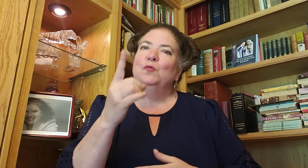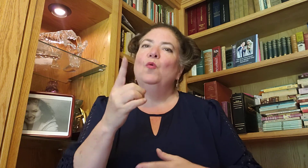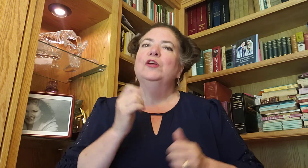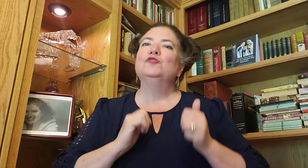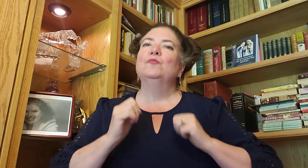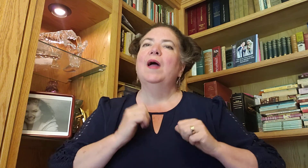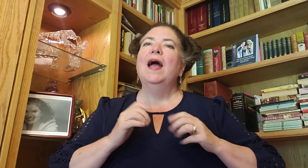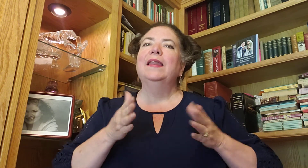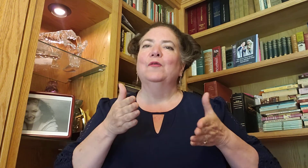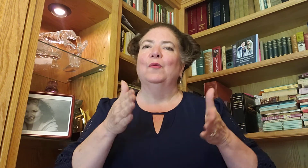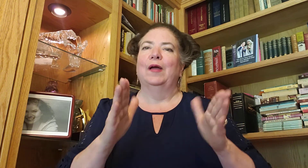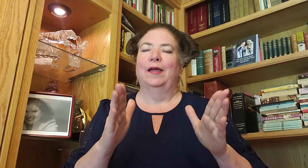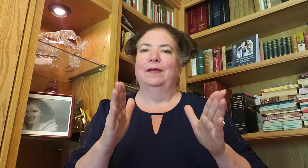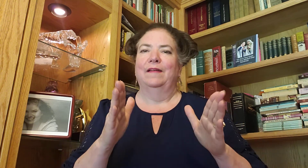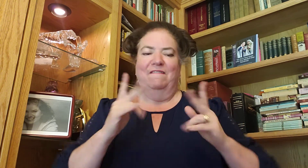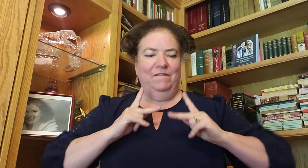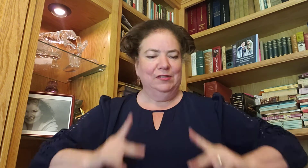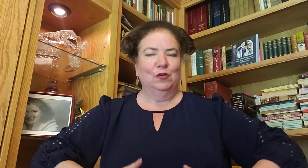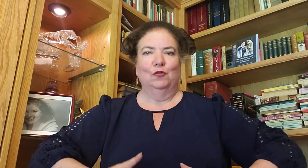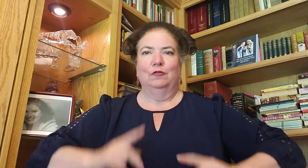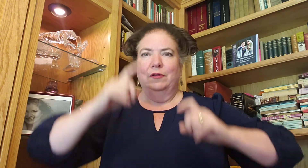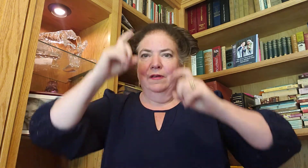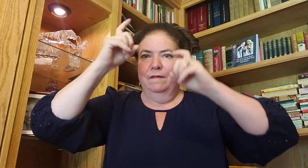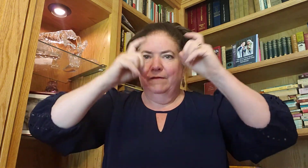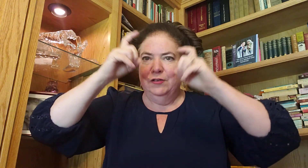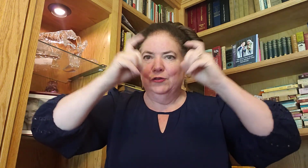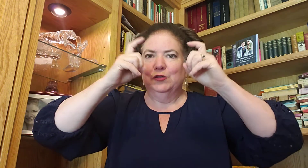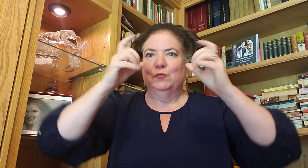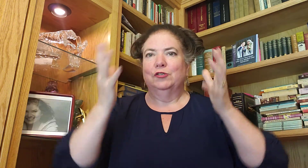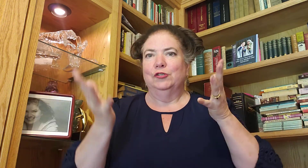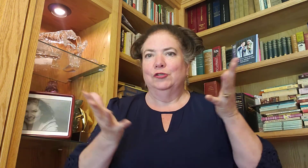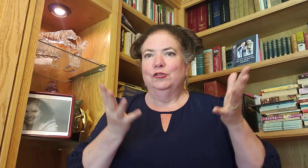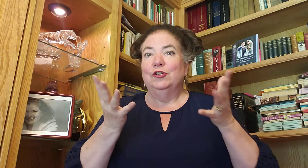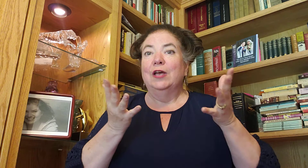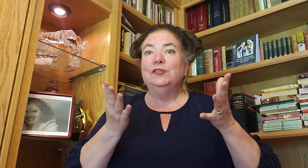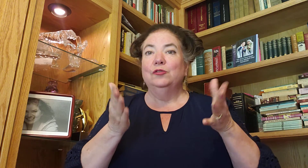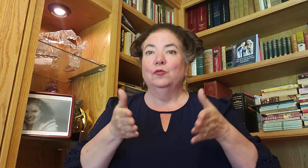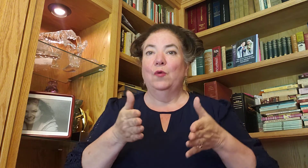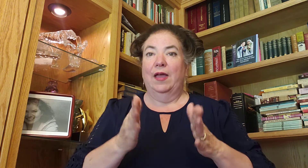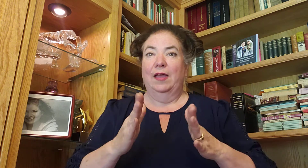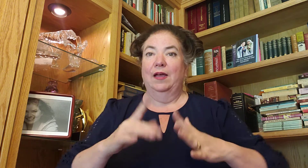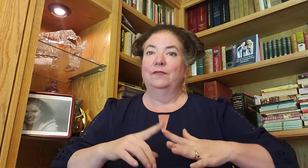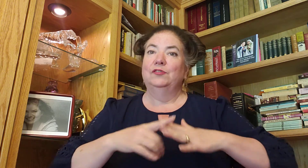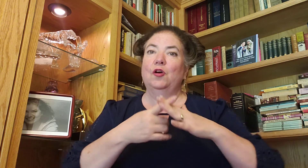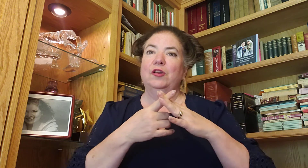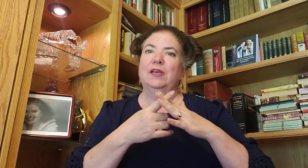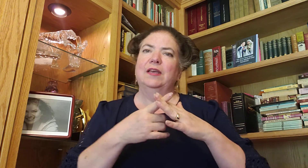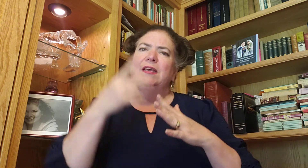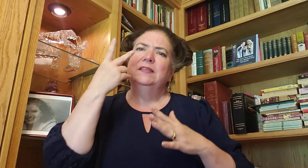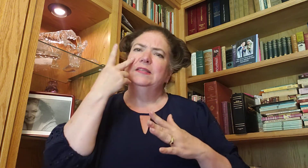one dramatic way, using physical, facial expression, gestural way of starting to